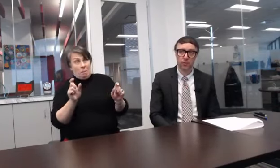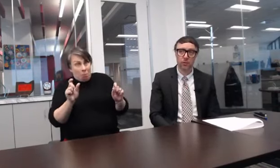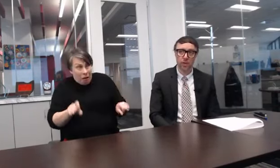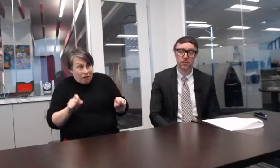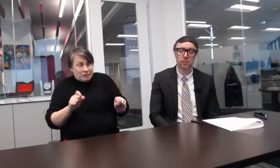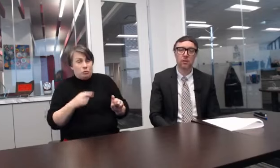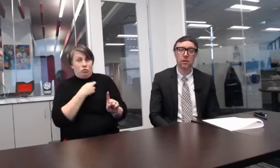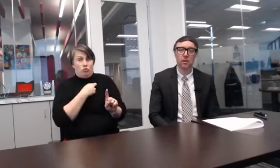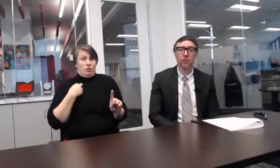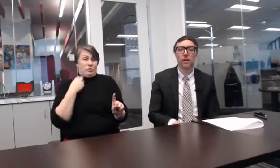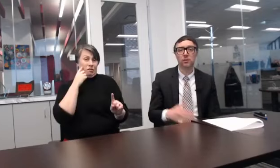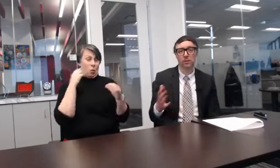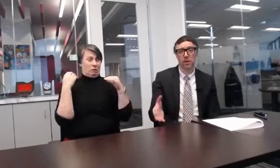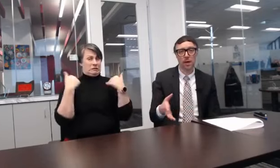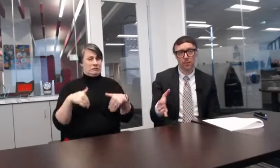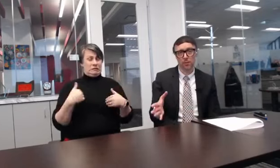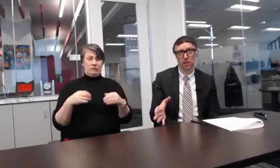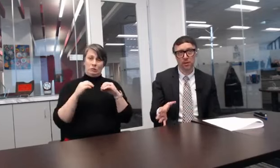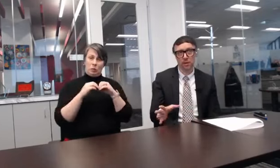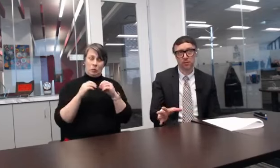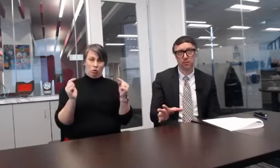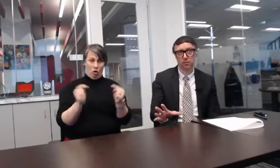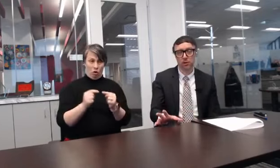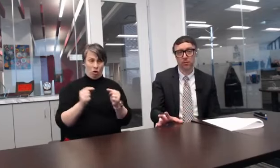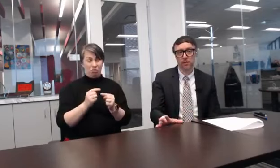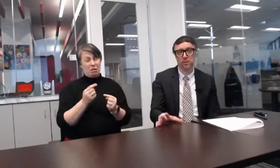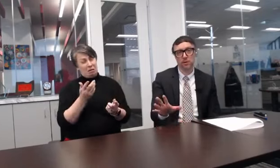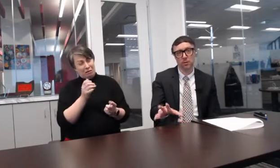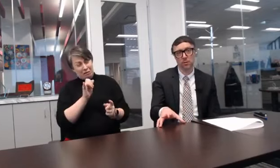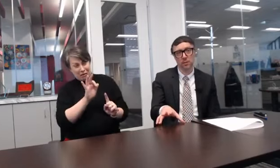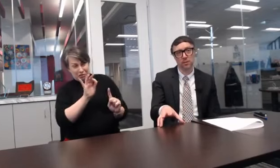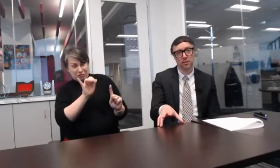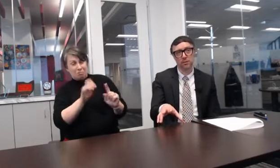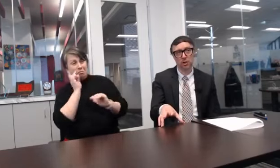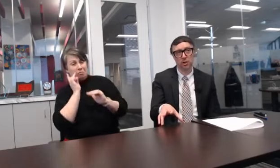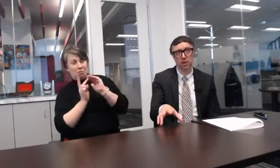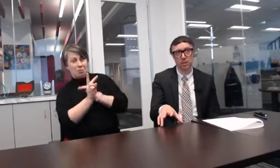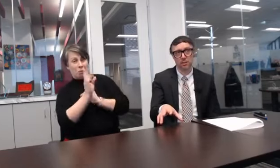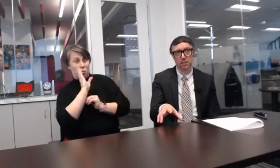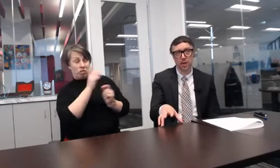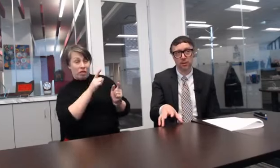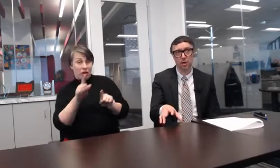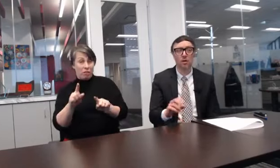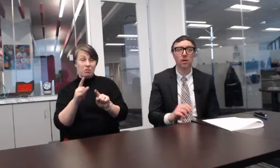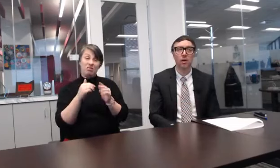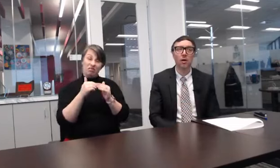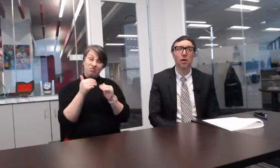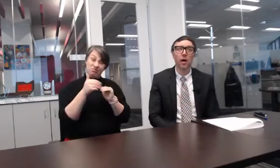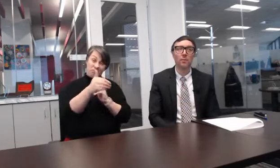So if that's going to happen within the next 12 months then you would need this Current Needs category.